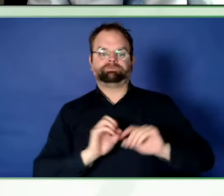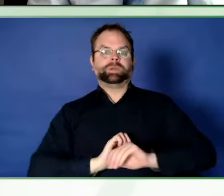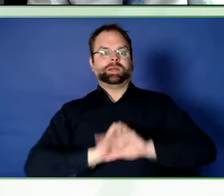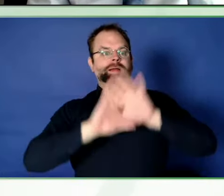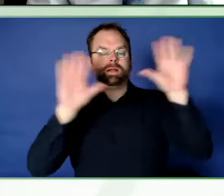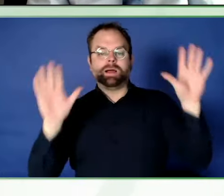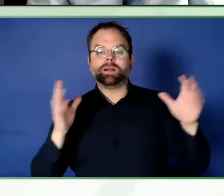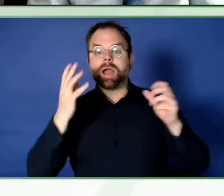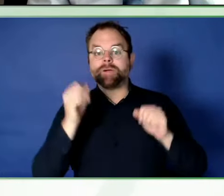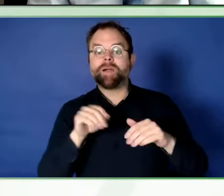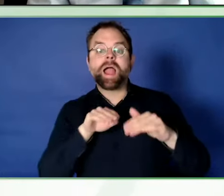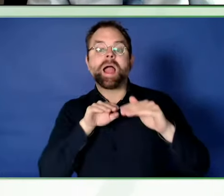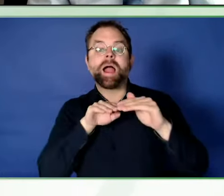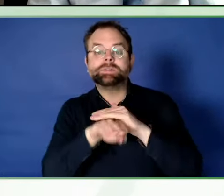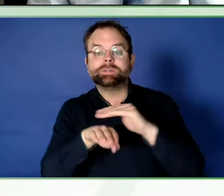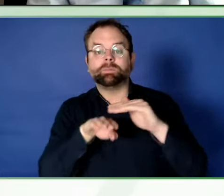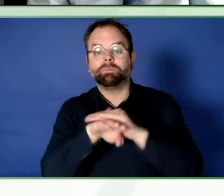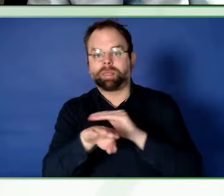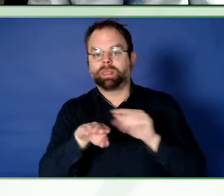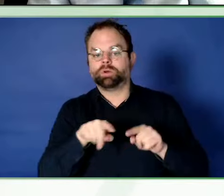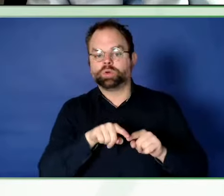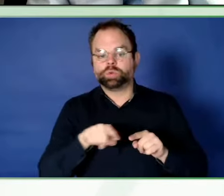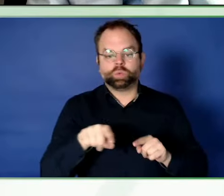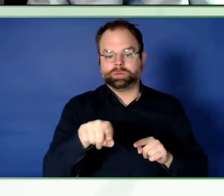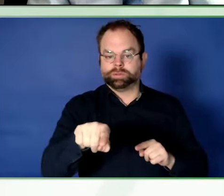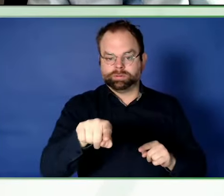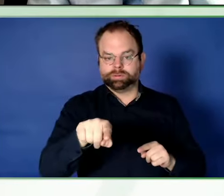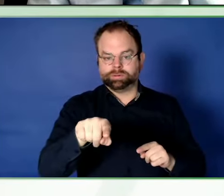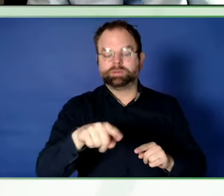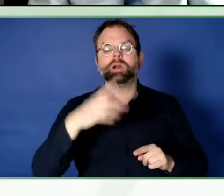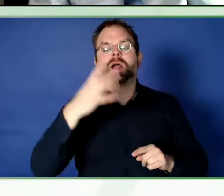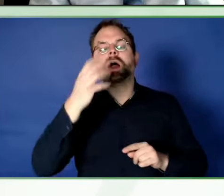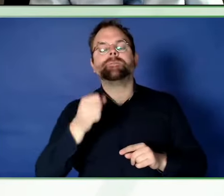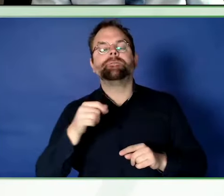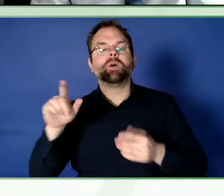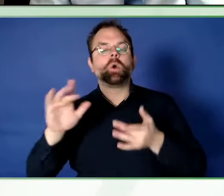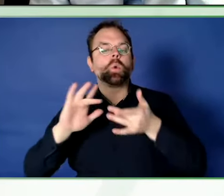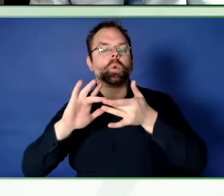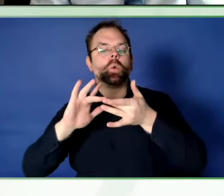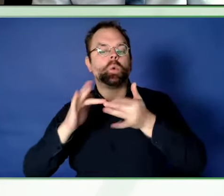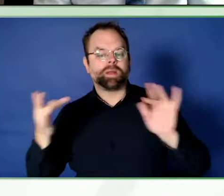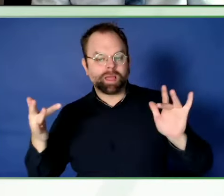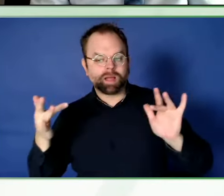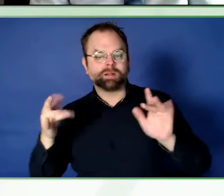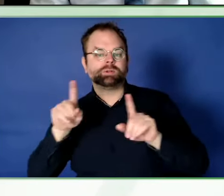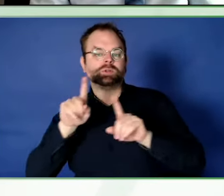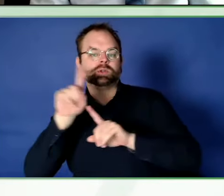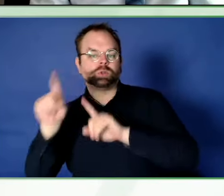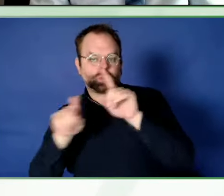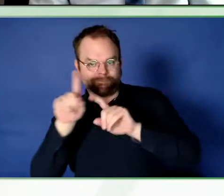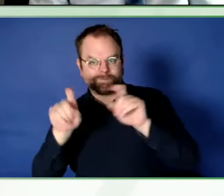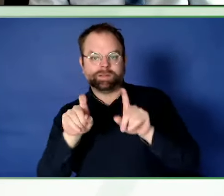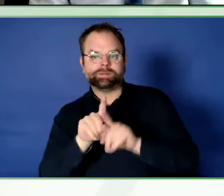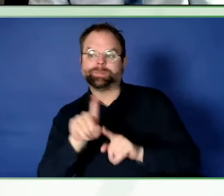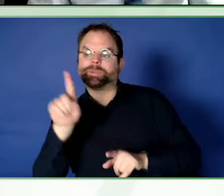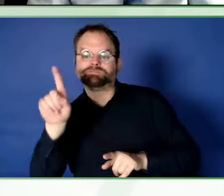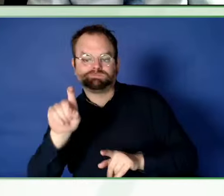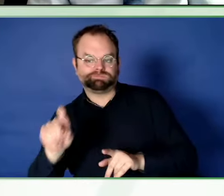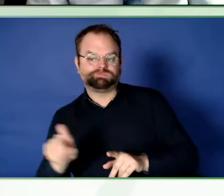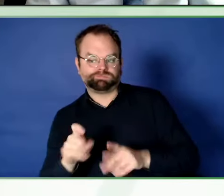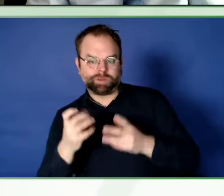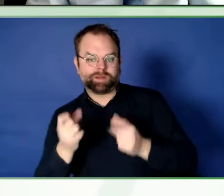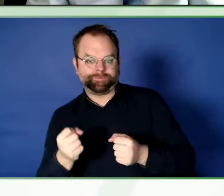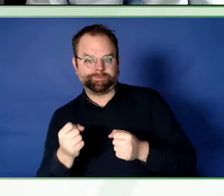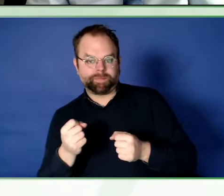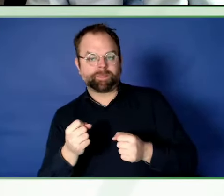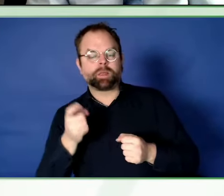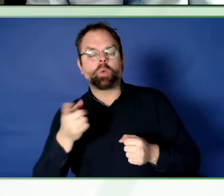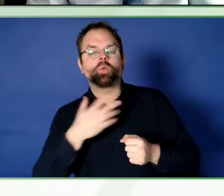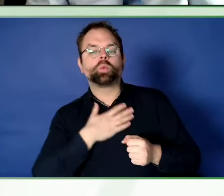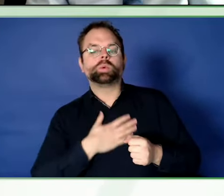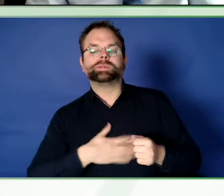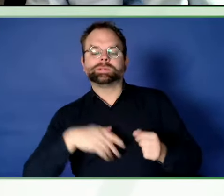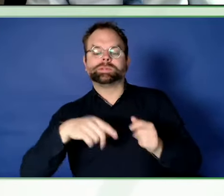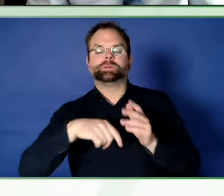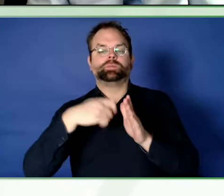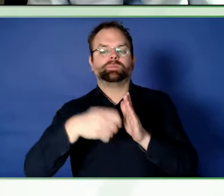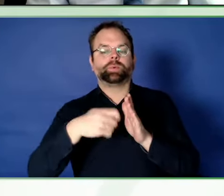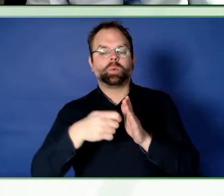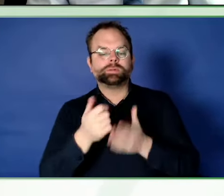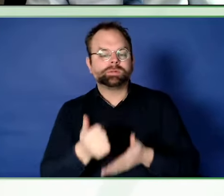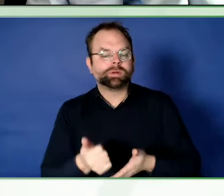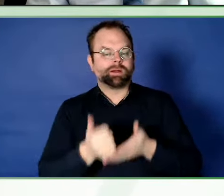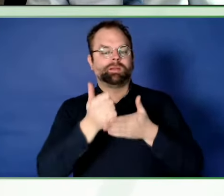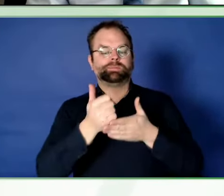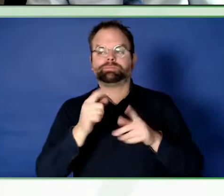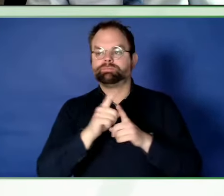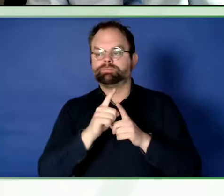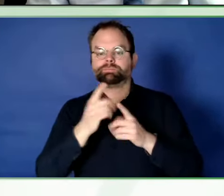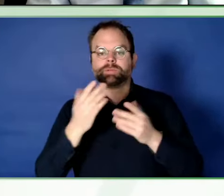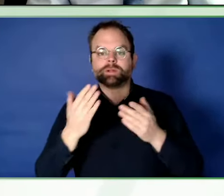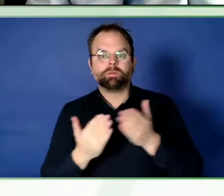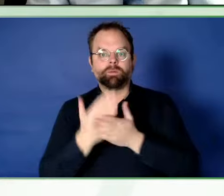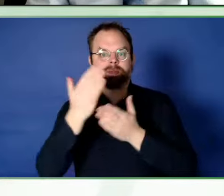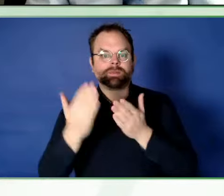And all of valuation data stored on a cloud server was analysed perfectly.